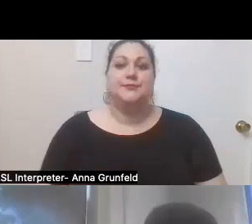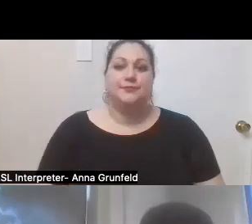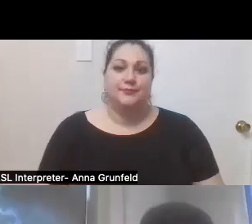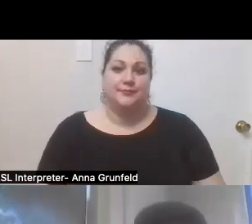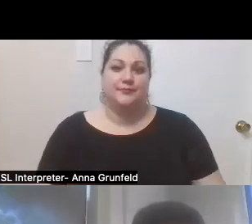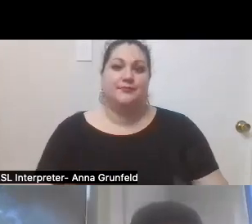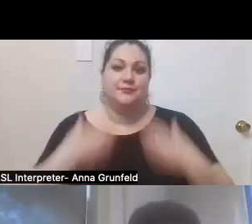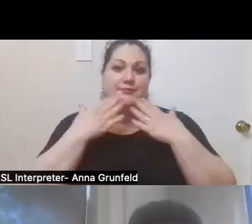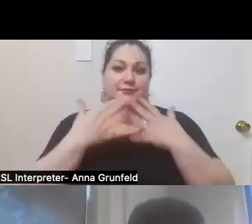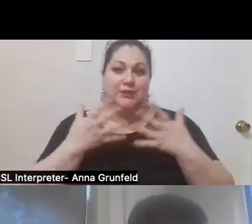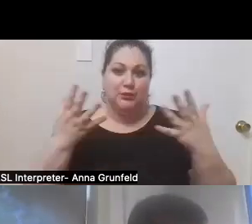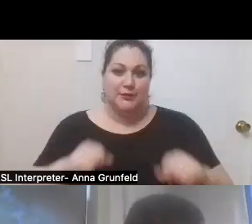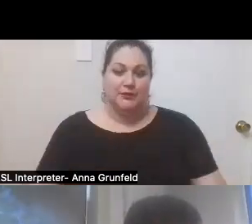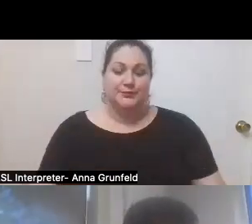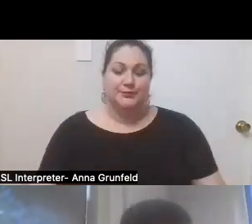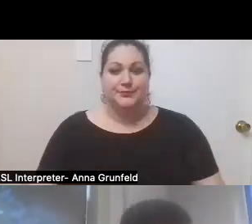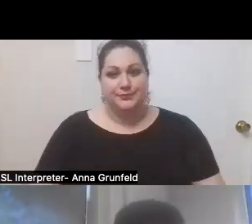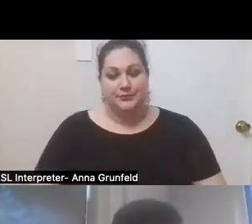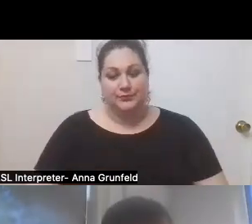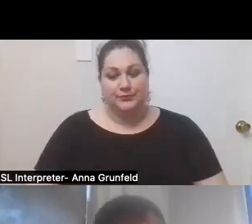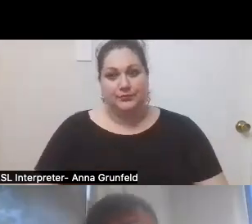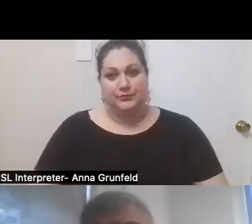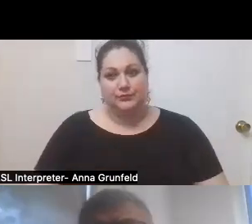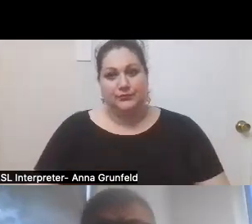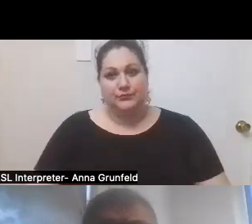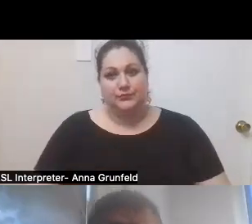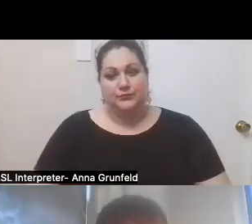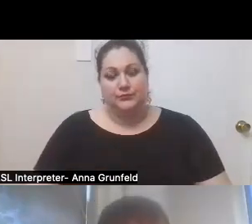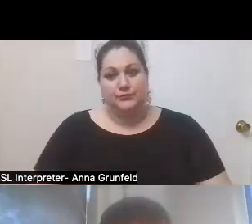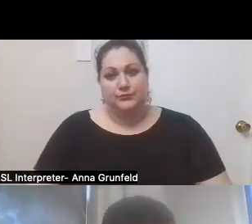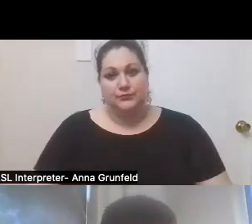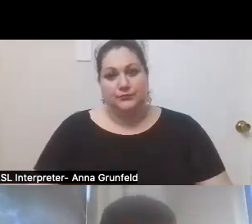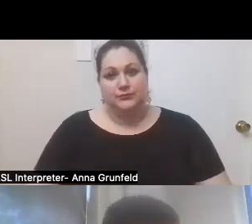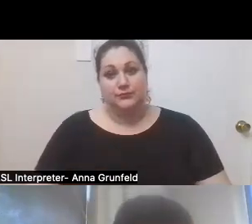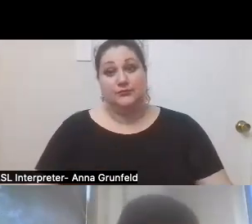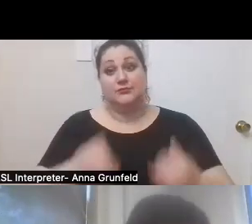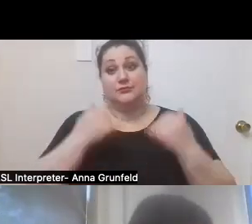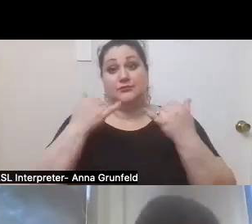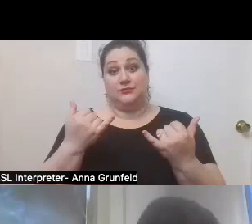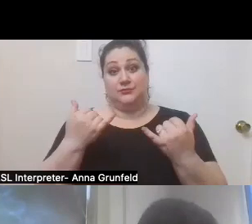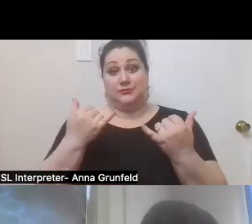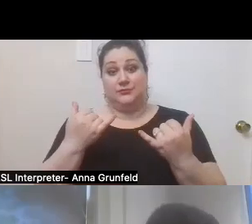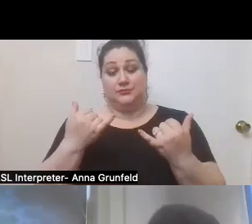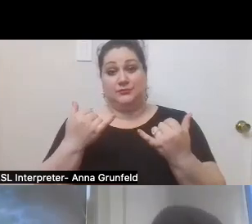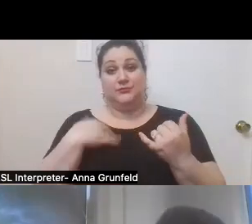And I'm going to light up the smudge bowl again and